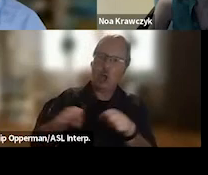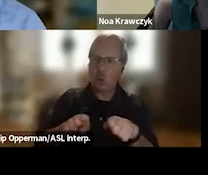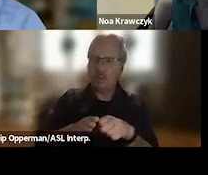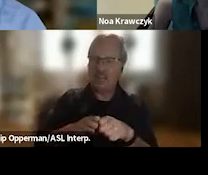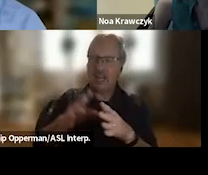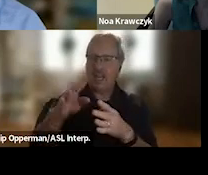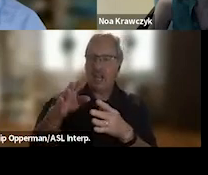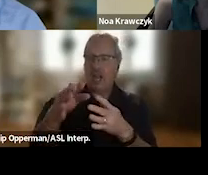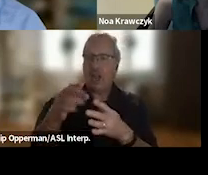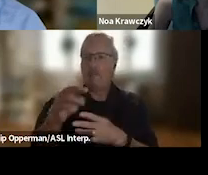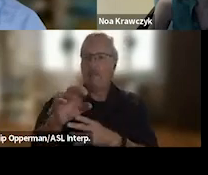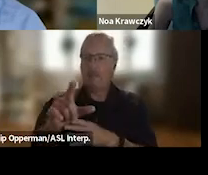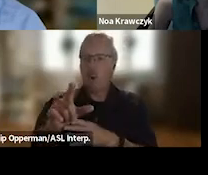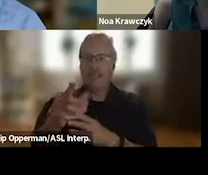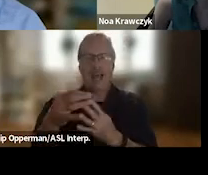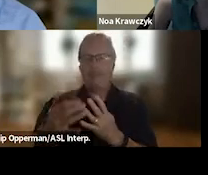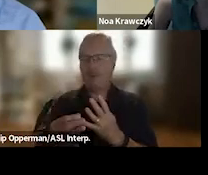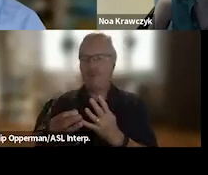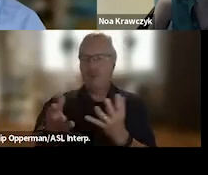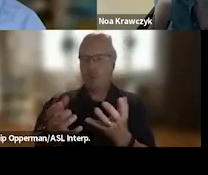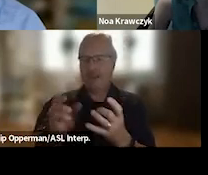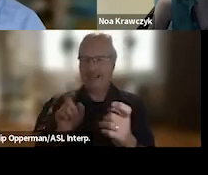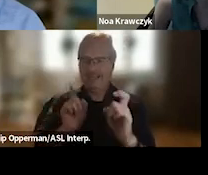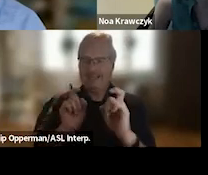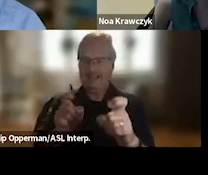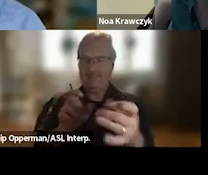If you'd like to give us feedback, please enter your comments here.